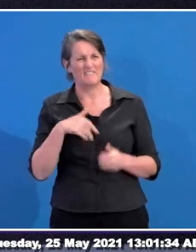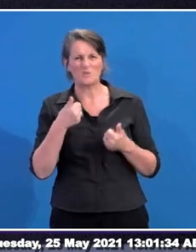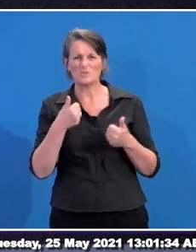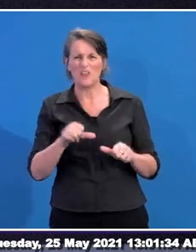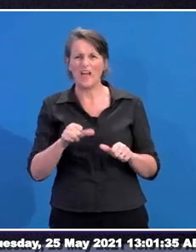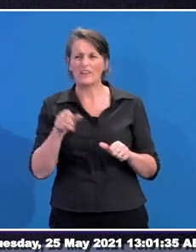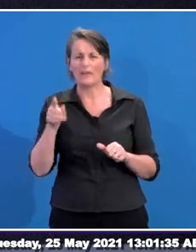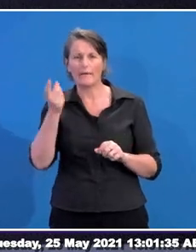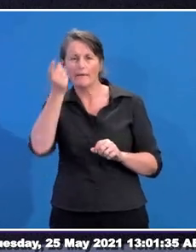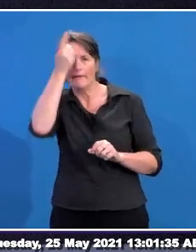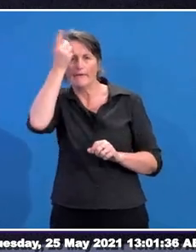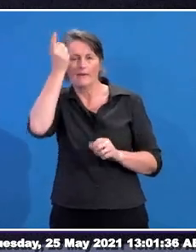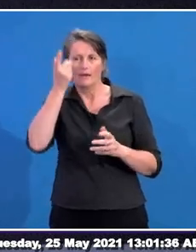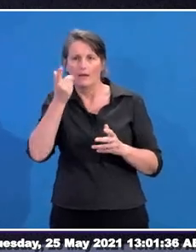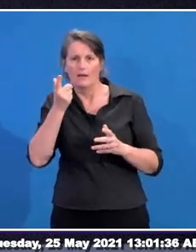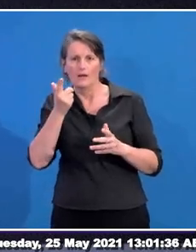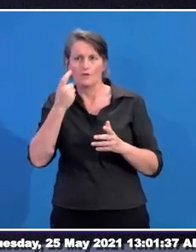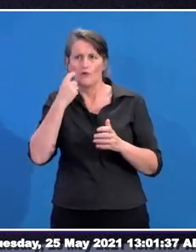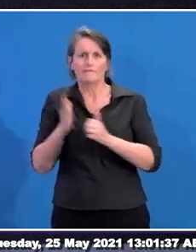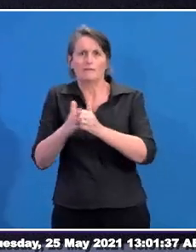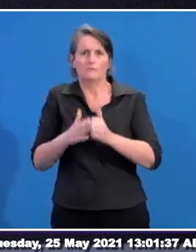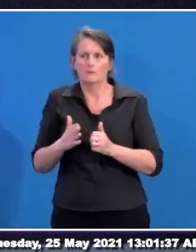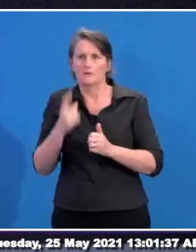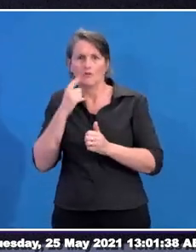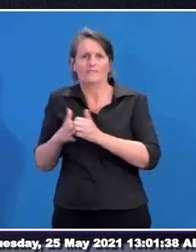reactive to when incidents occur.